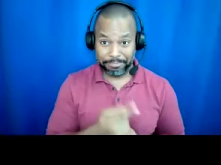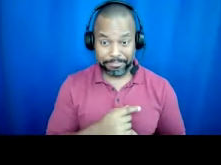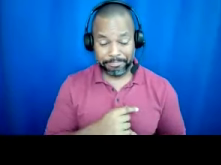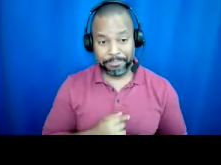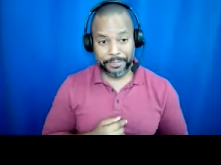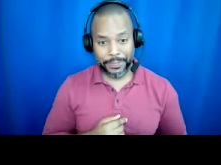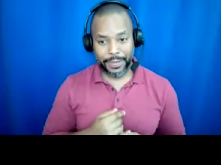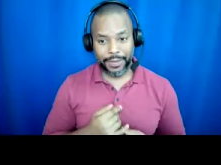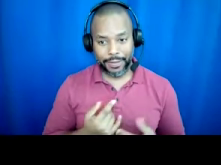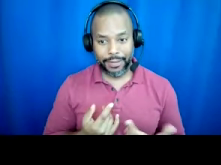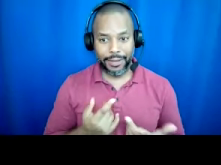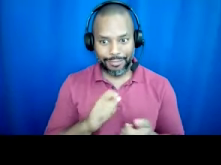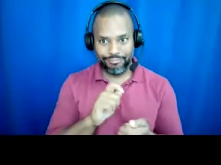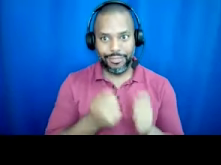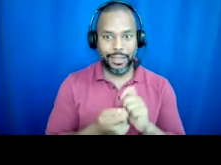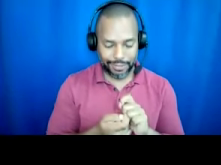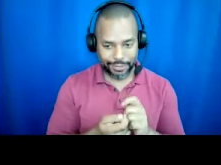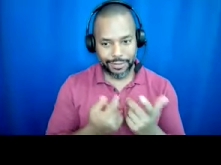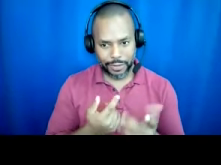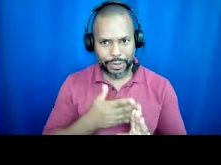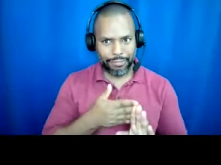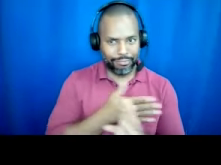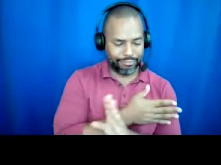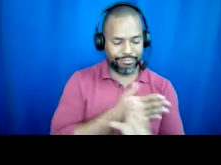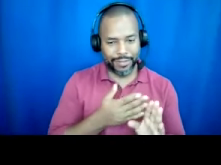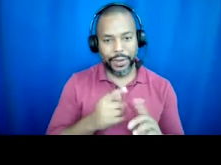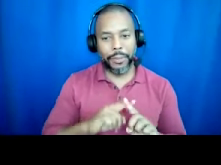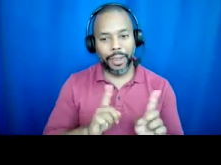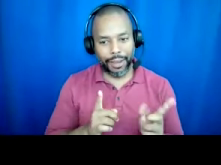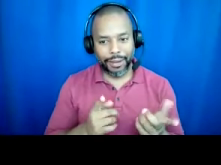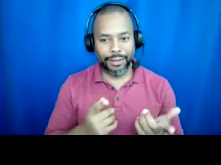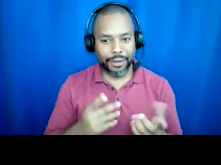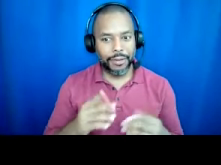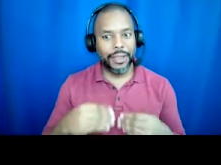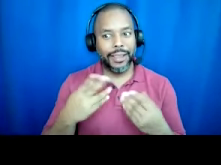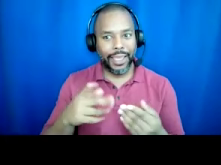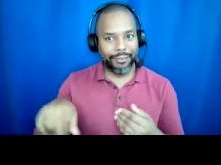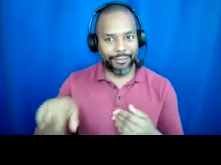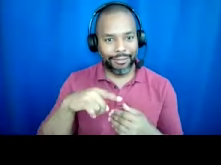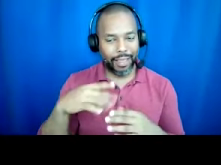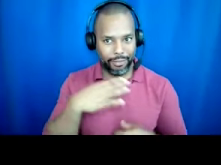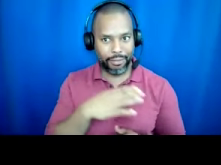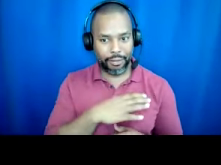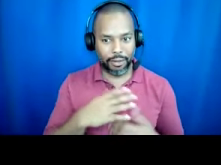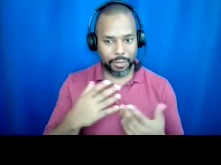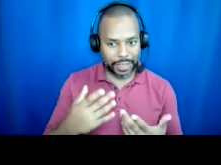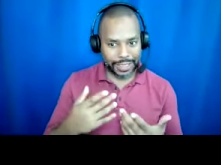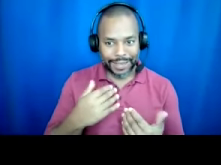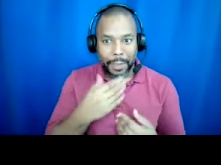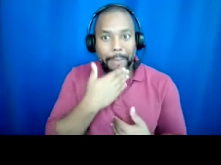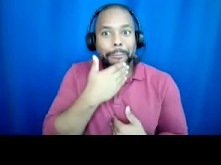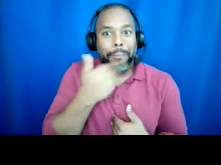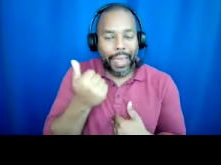We're doing this so far in advance, but we still have to give the resource allocation committee the best estimate that we possibly can about